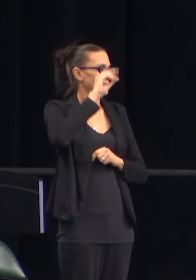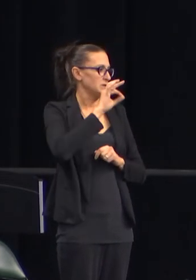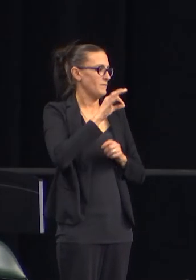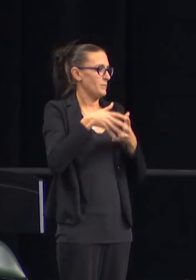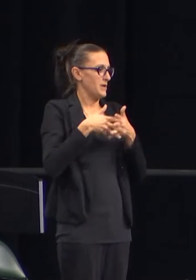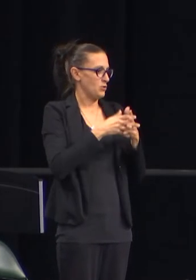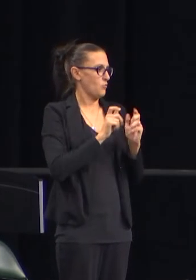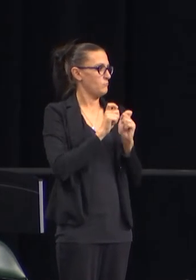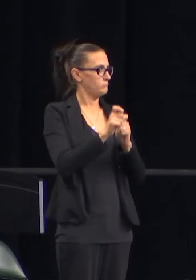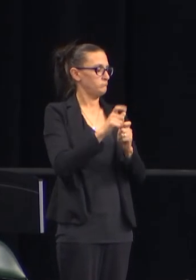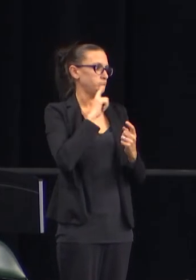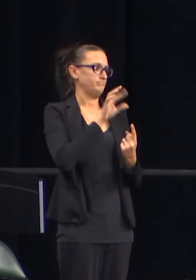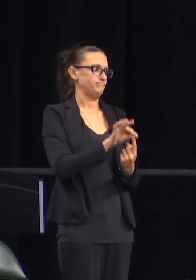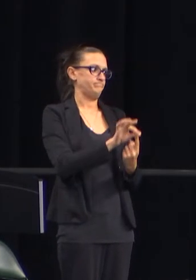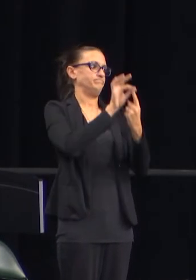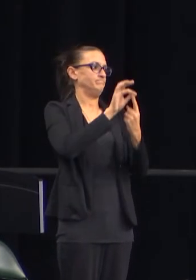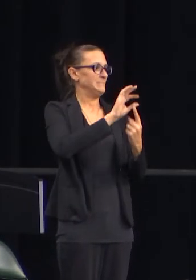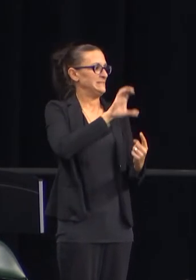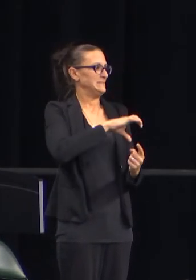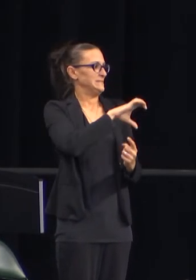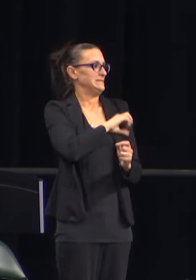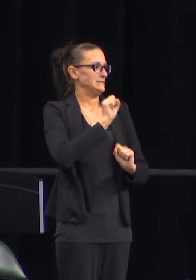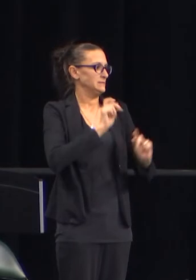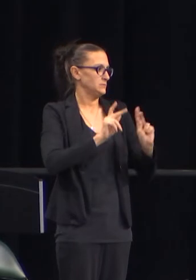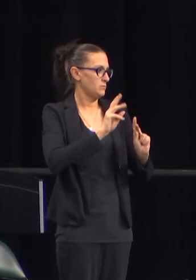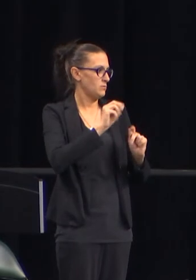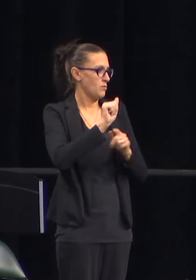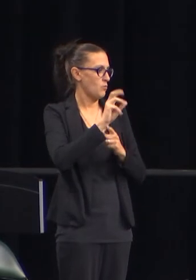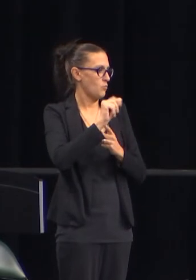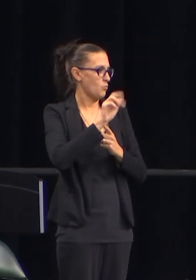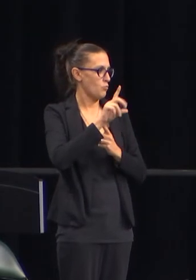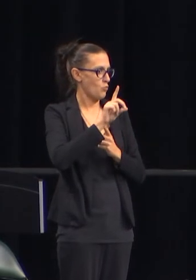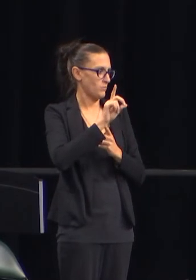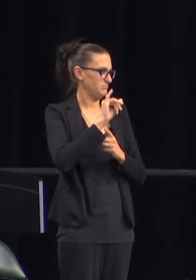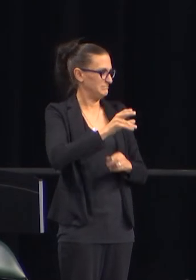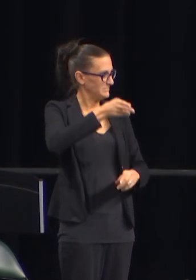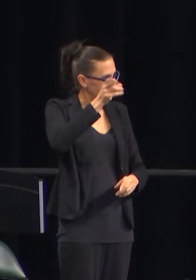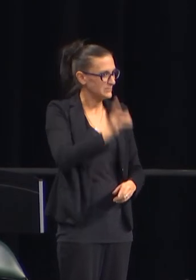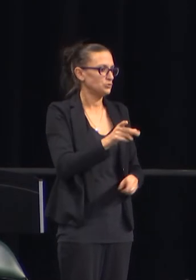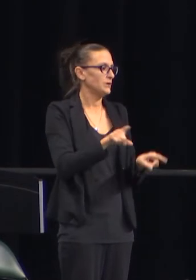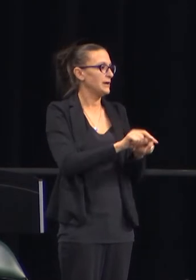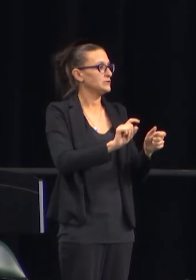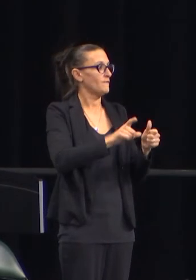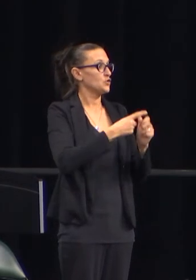the Distinguished Citizens Award, marking history as the first couple